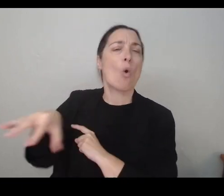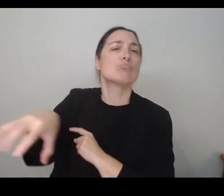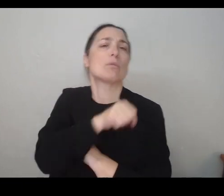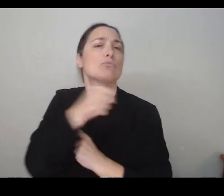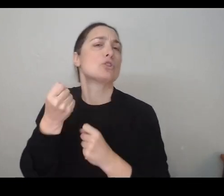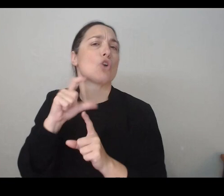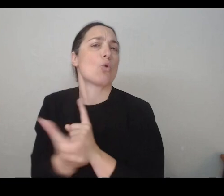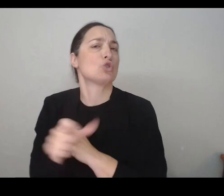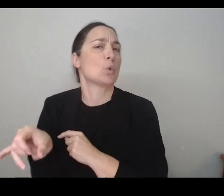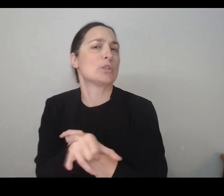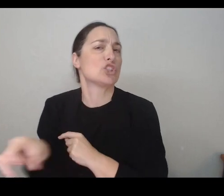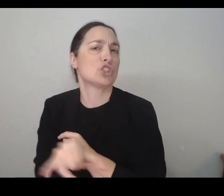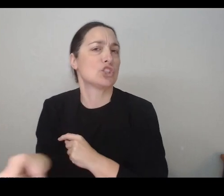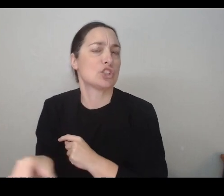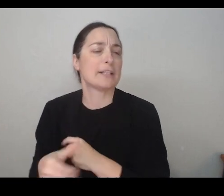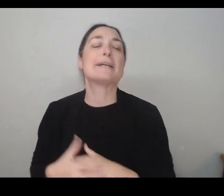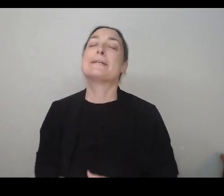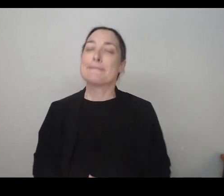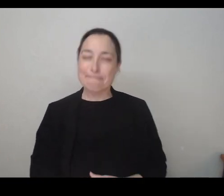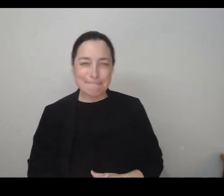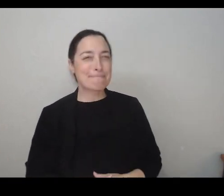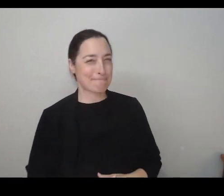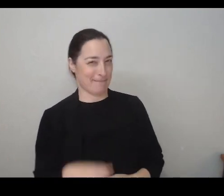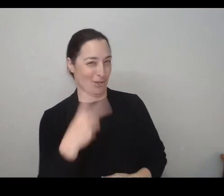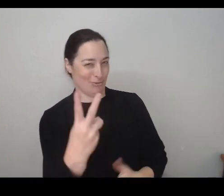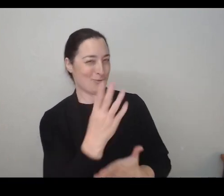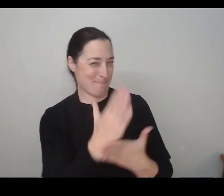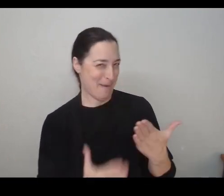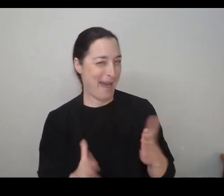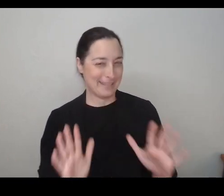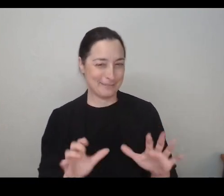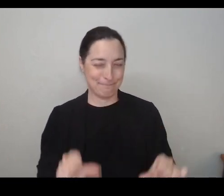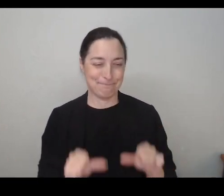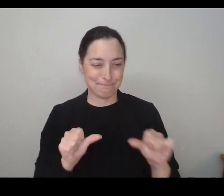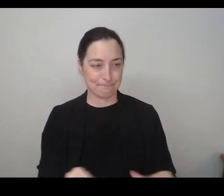So there is two part in this question. We will start by the role that Gauguin may play